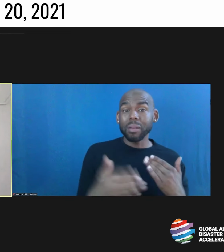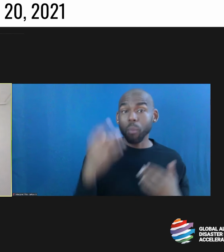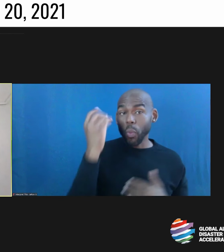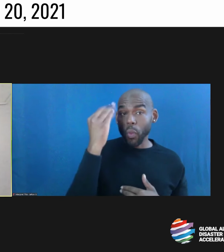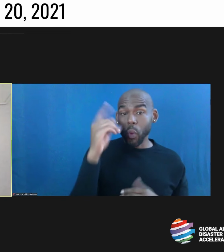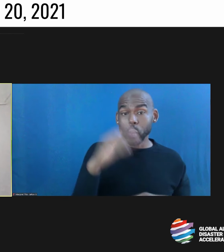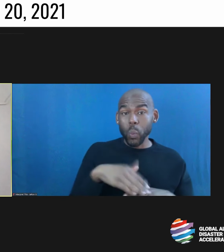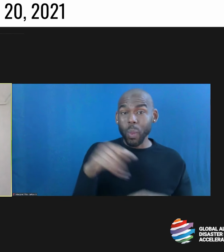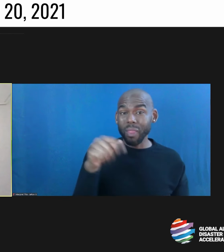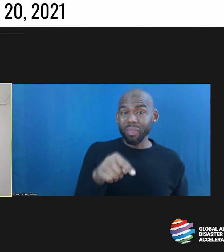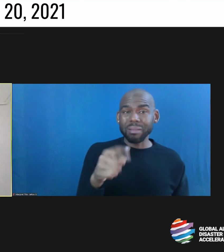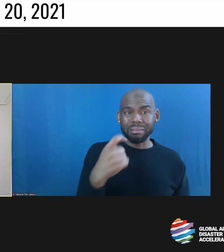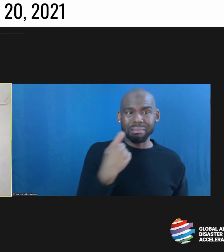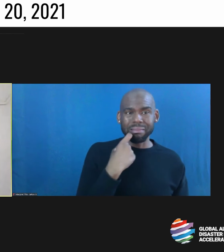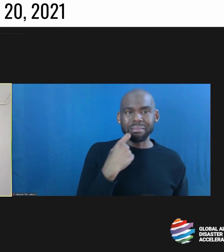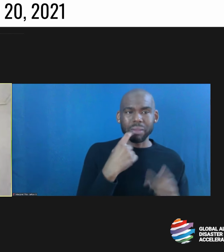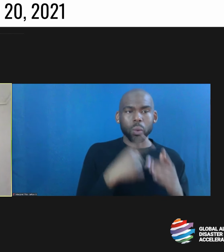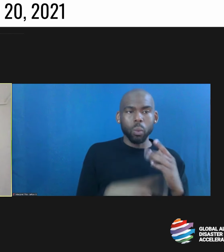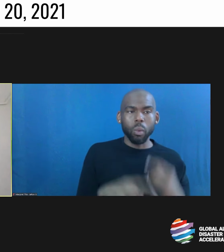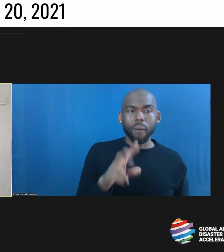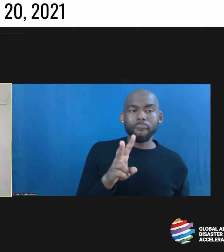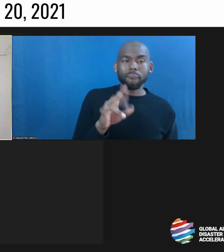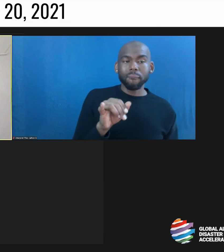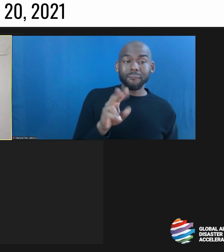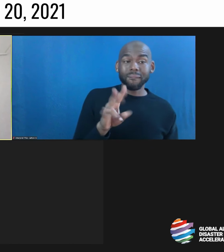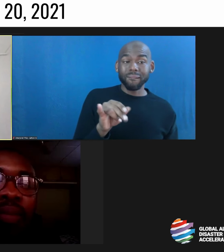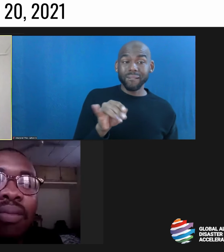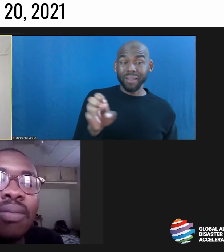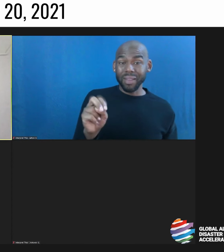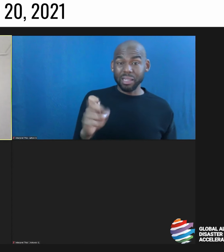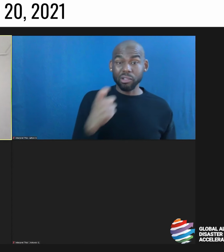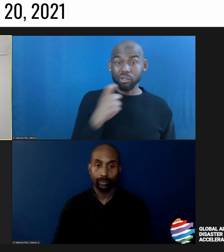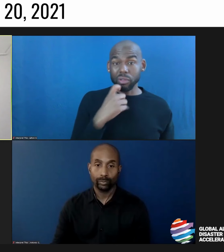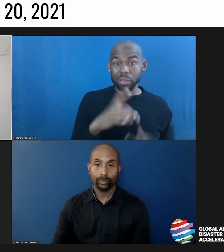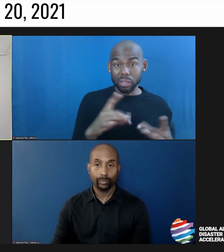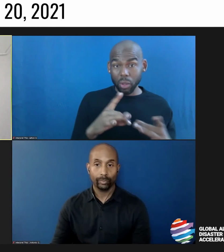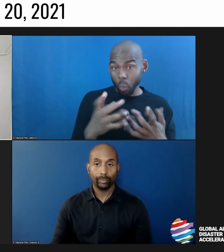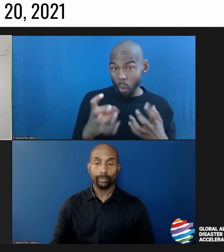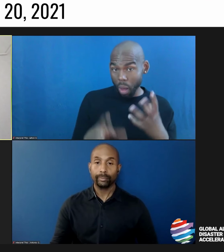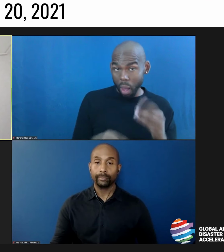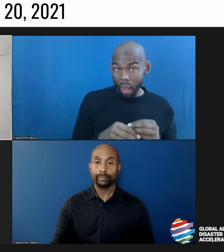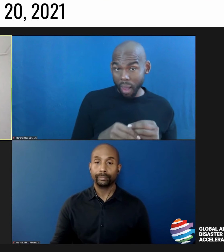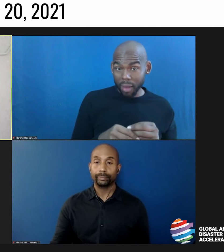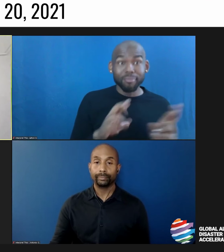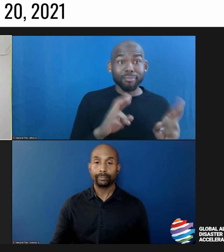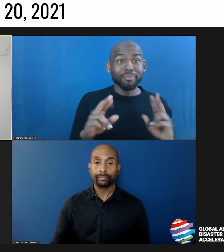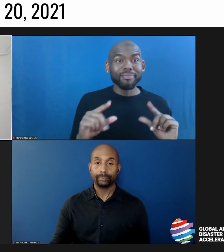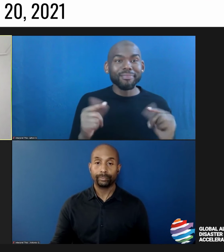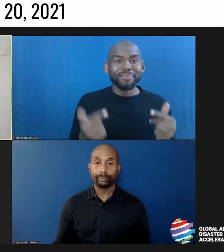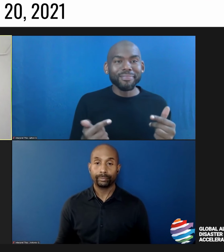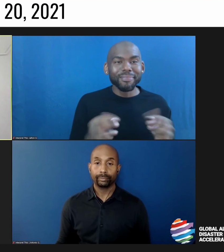on what Vivienne said. So did you want to jump in here? On what Vivienne said.